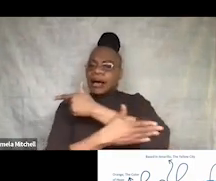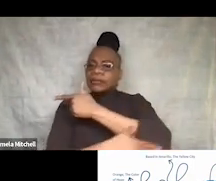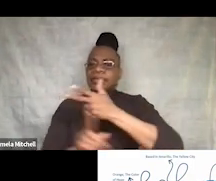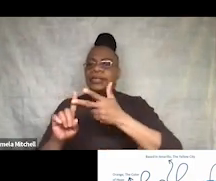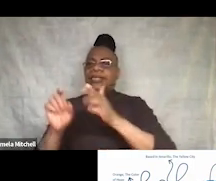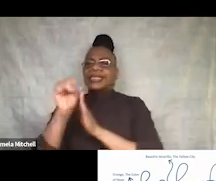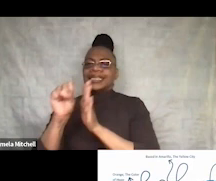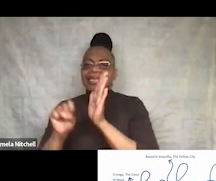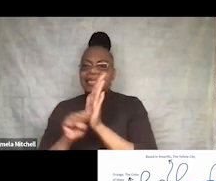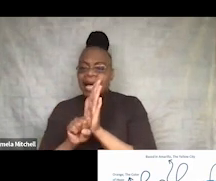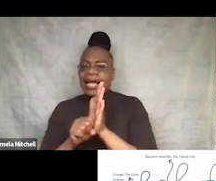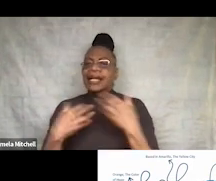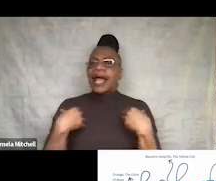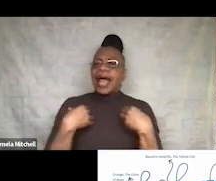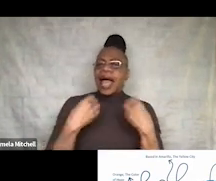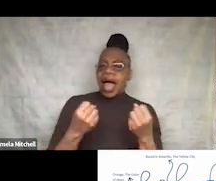community mental health, criminal justice system.